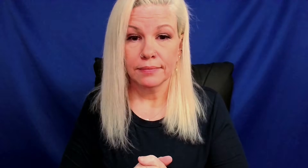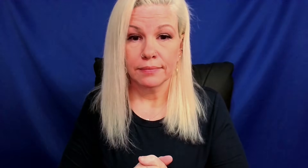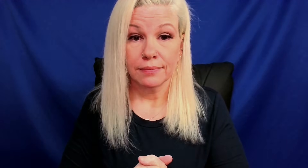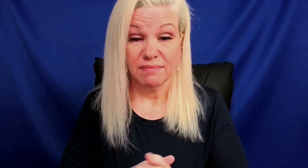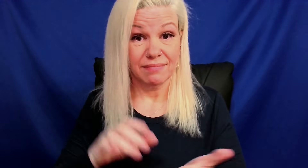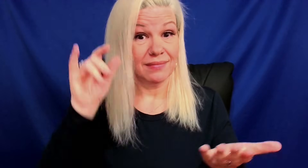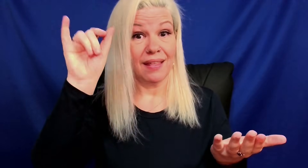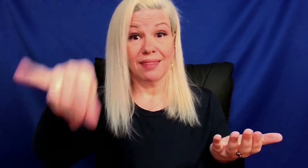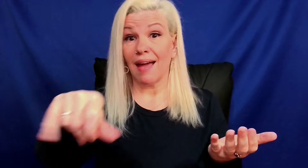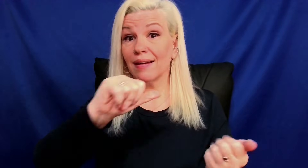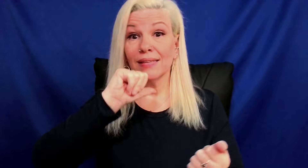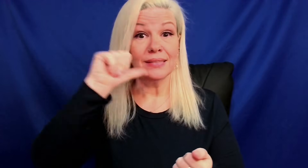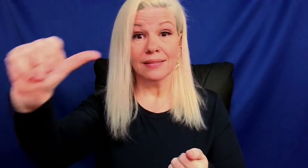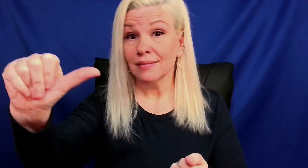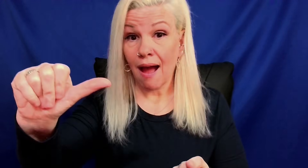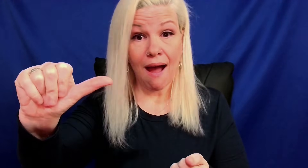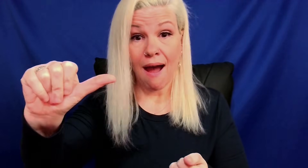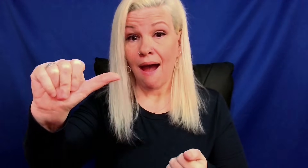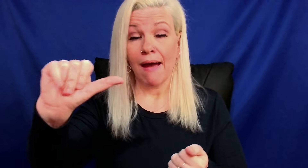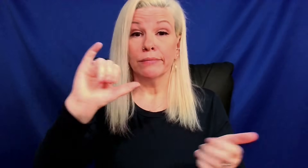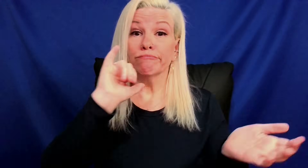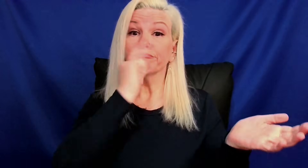That is a design failure.